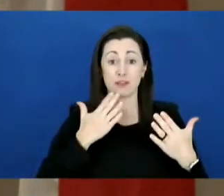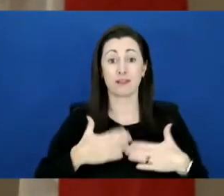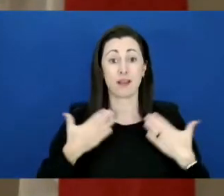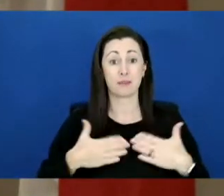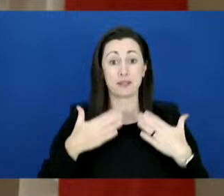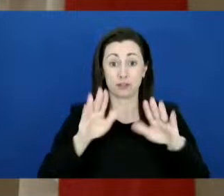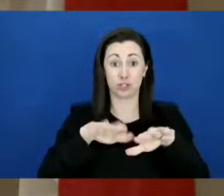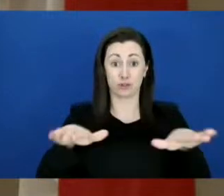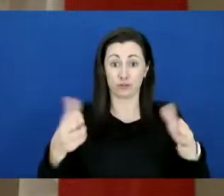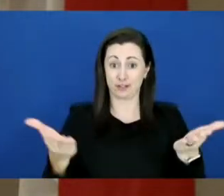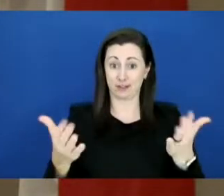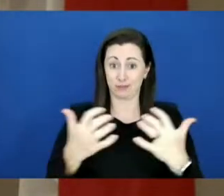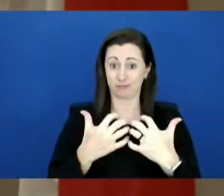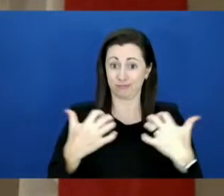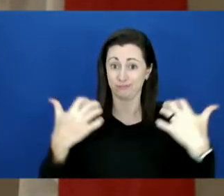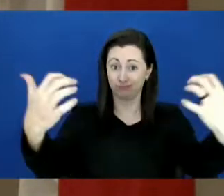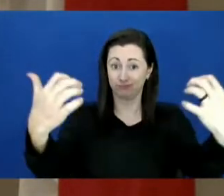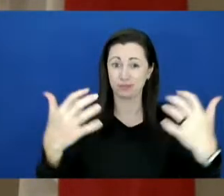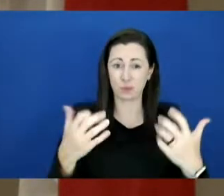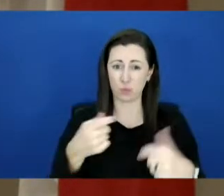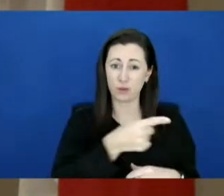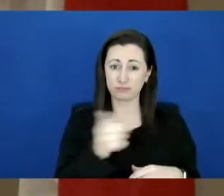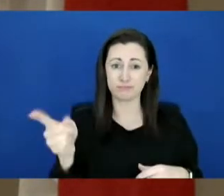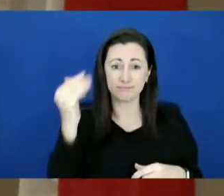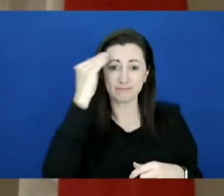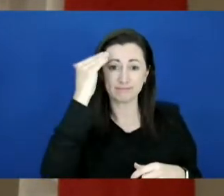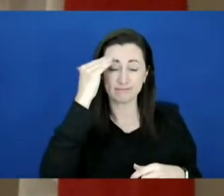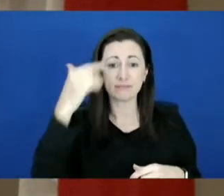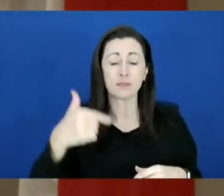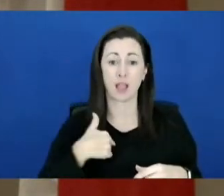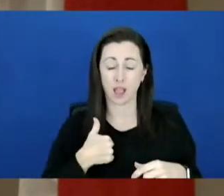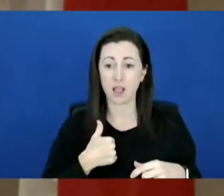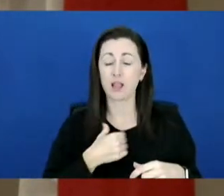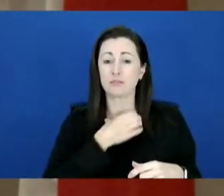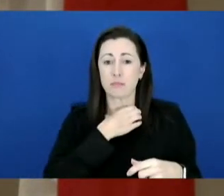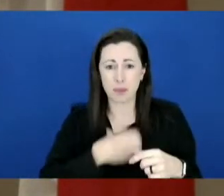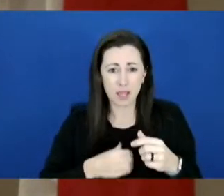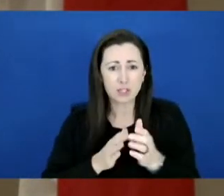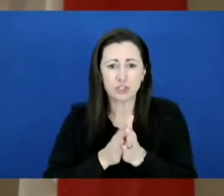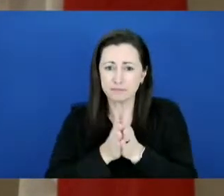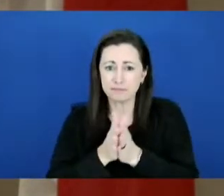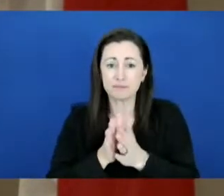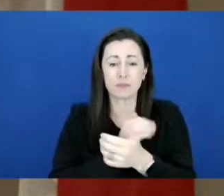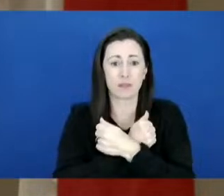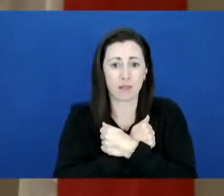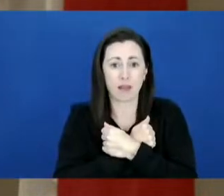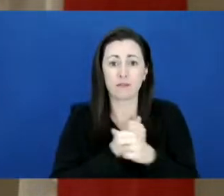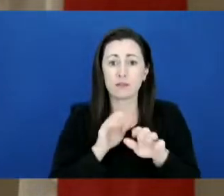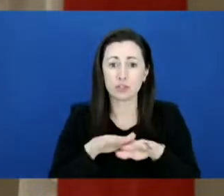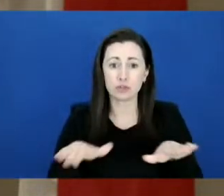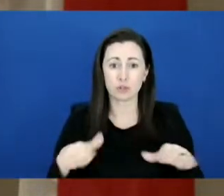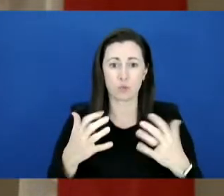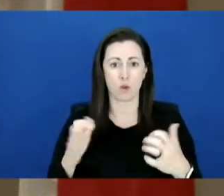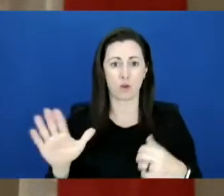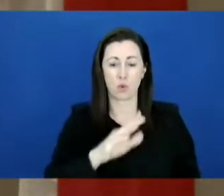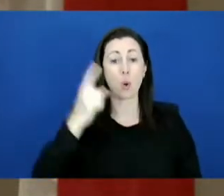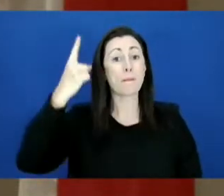NEED TO START EARLIER, I'M DELIGHTED THAT WE HAVE CHILDREN